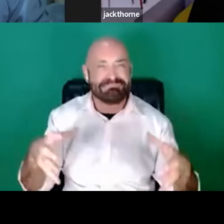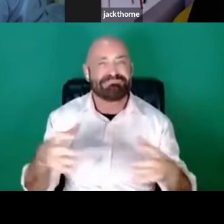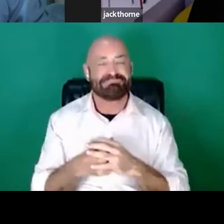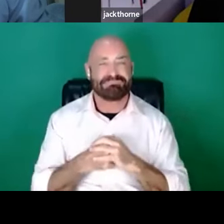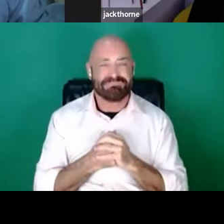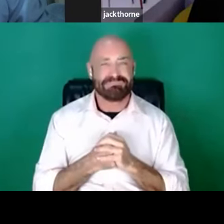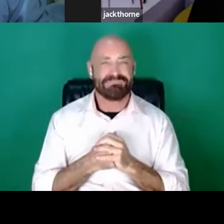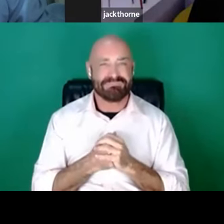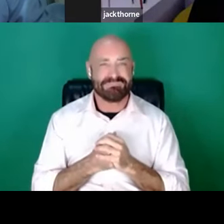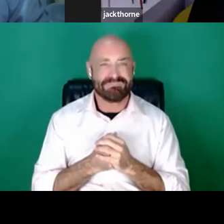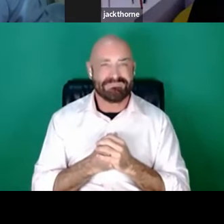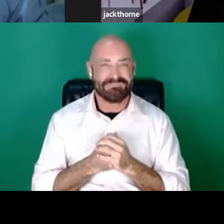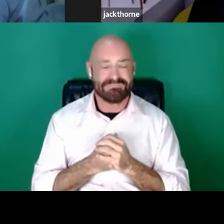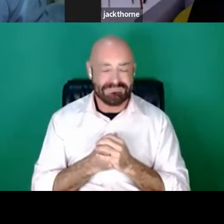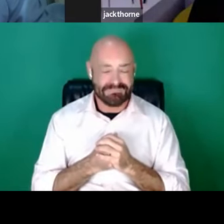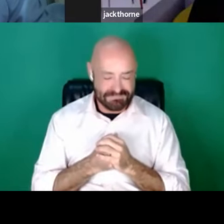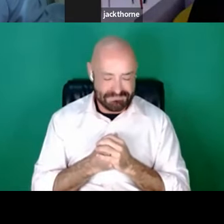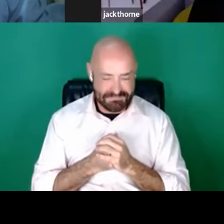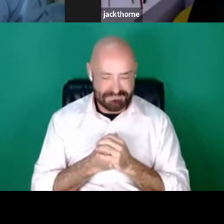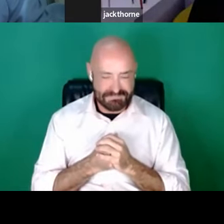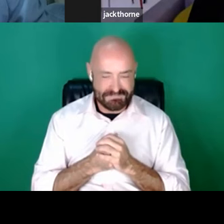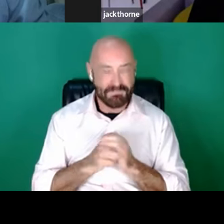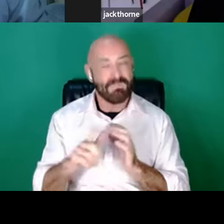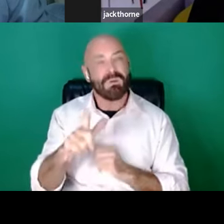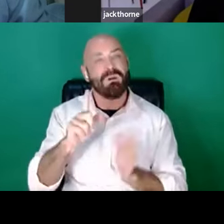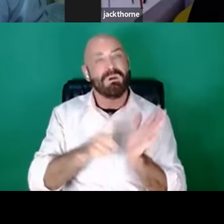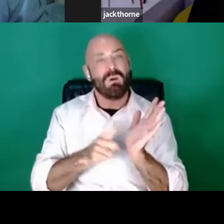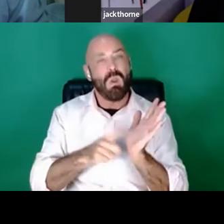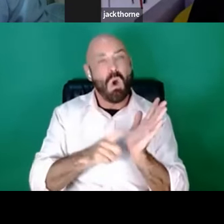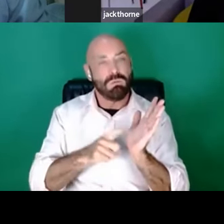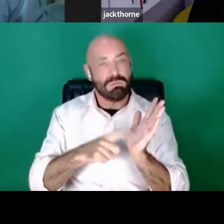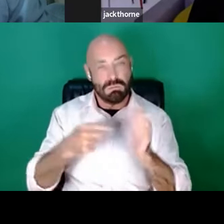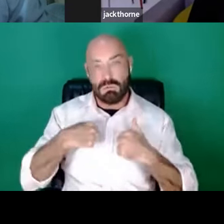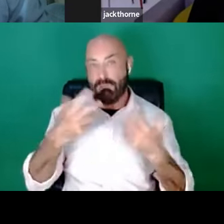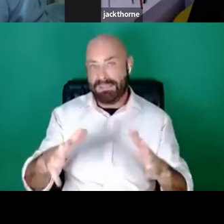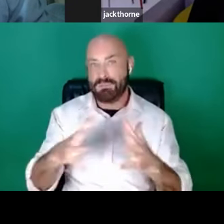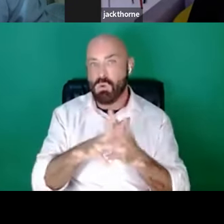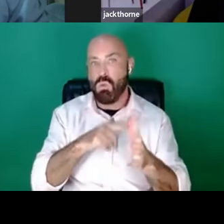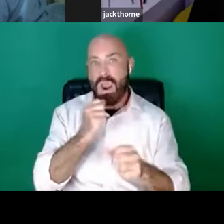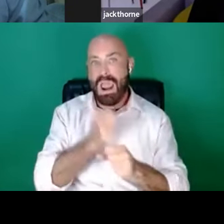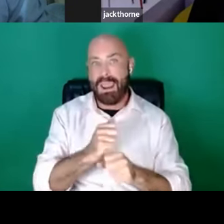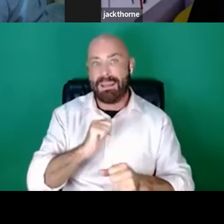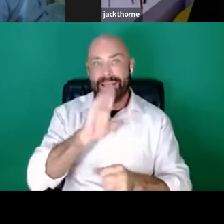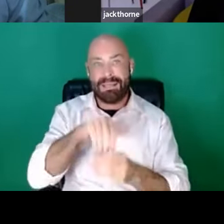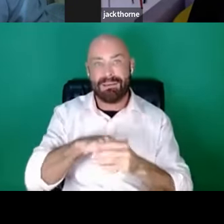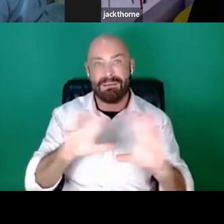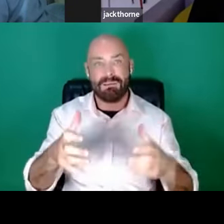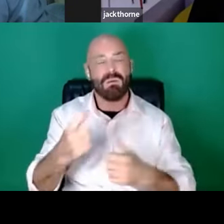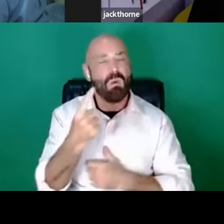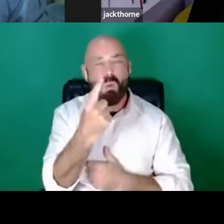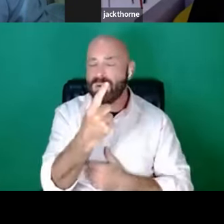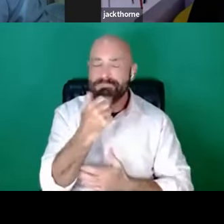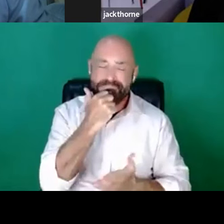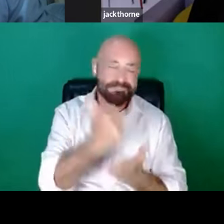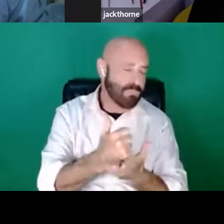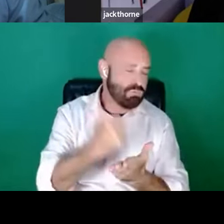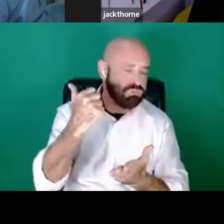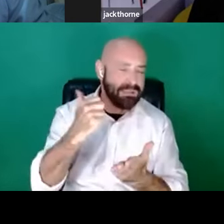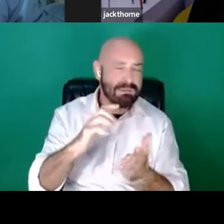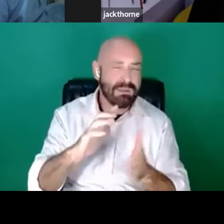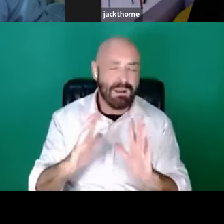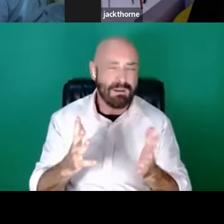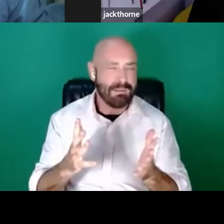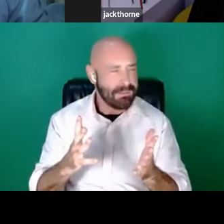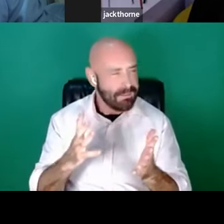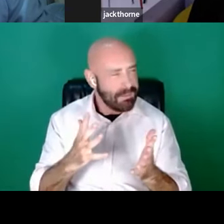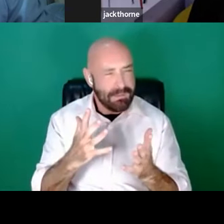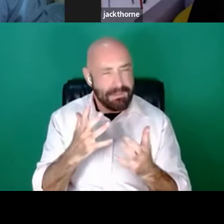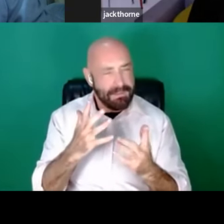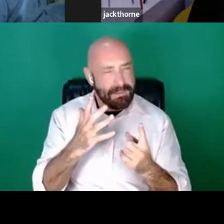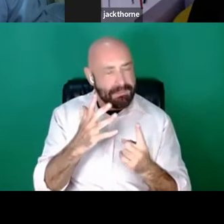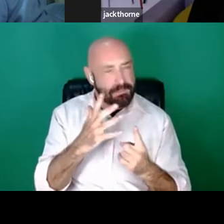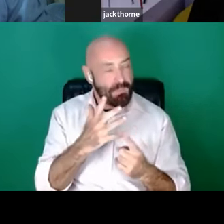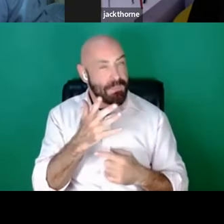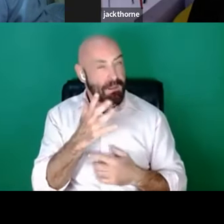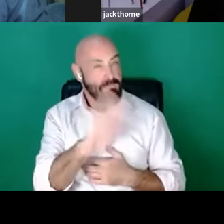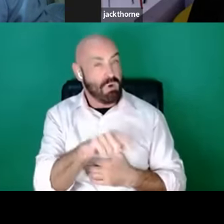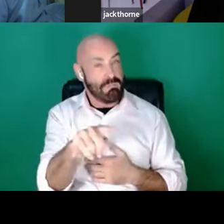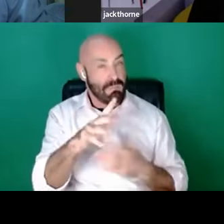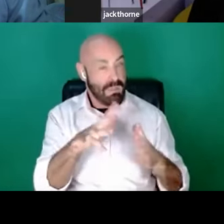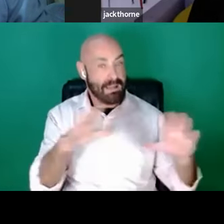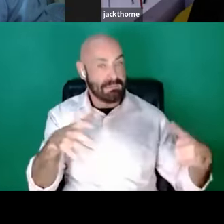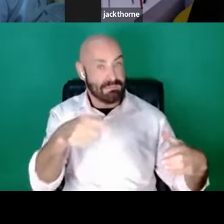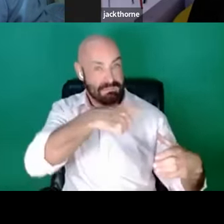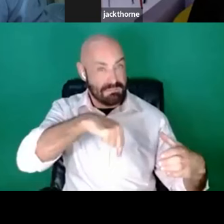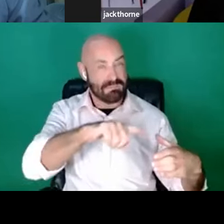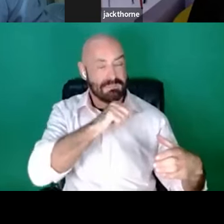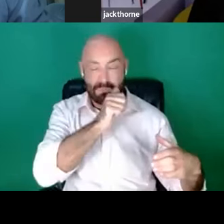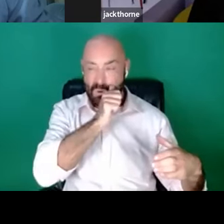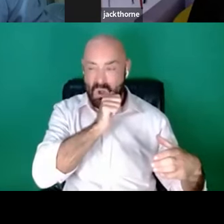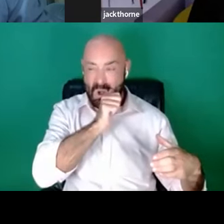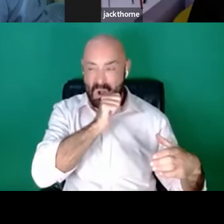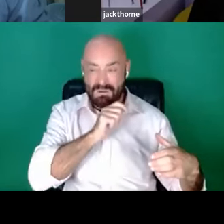one of the great things to come out of it, and I know the first group said the same,